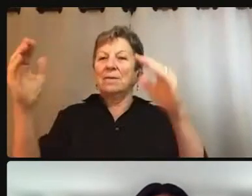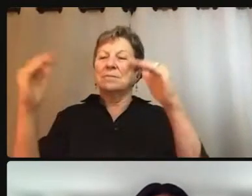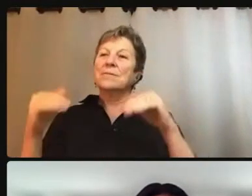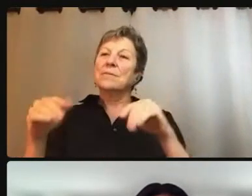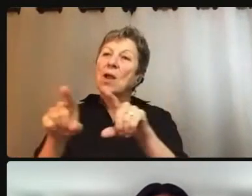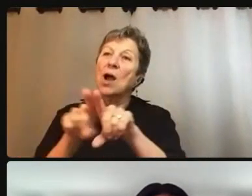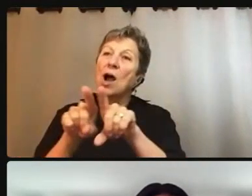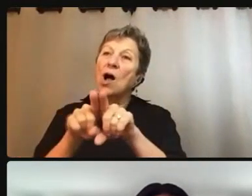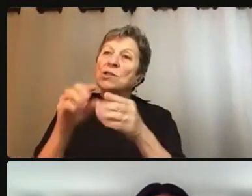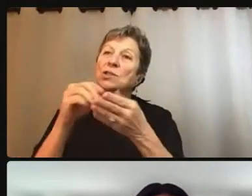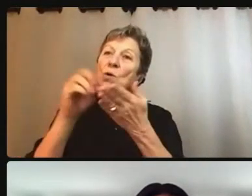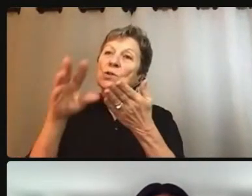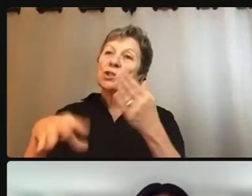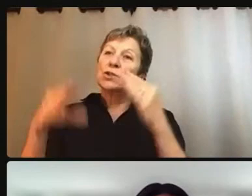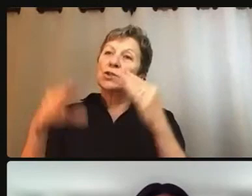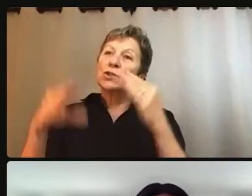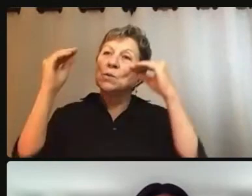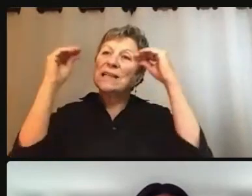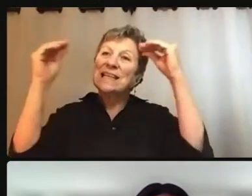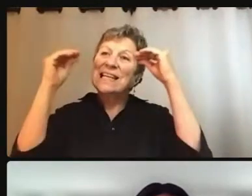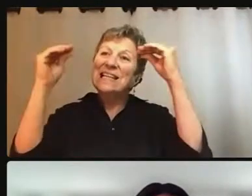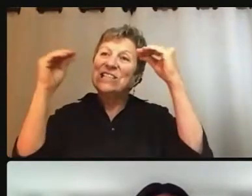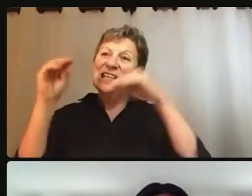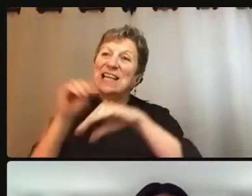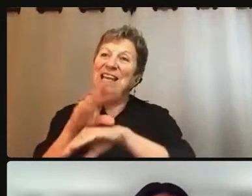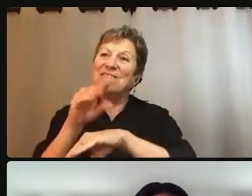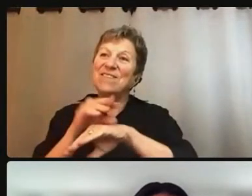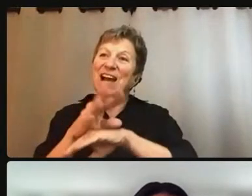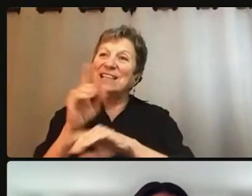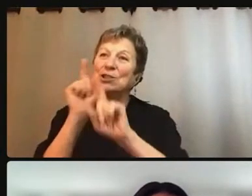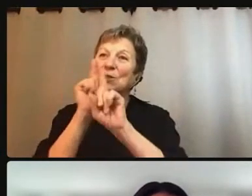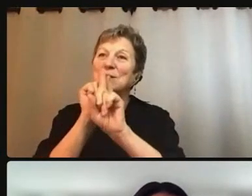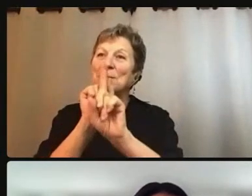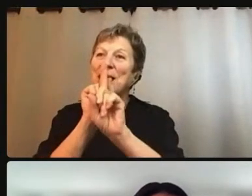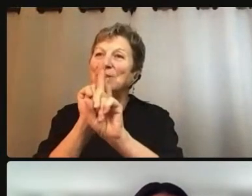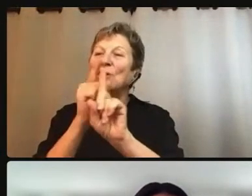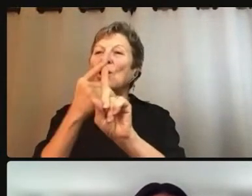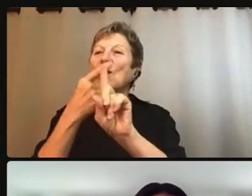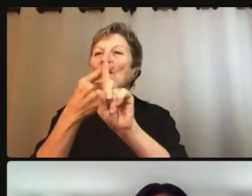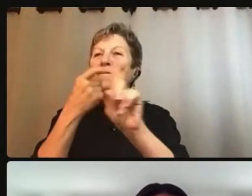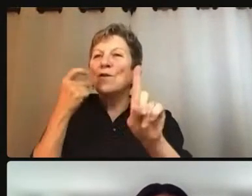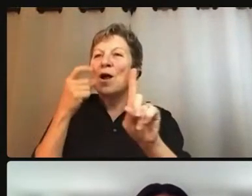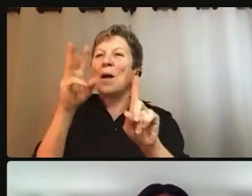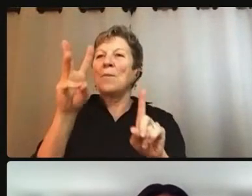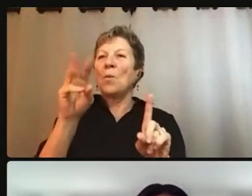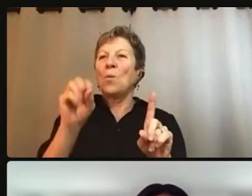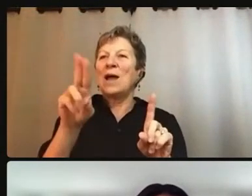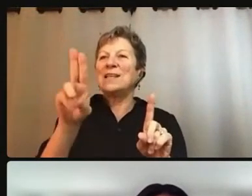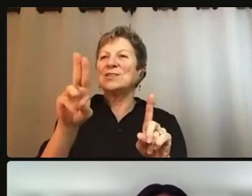SHELVES AND JUST BE AVAILABLE TO HELP.